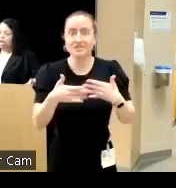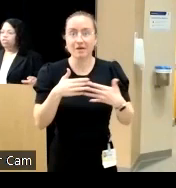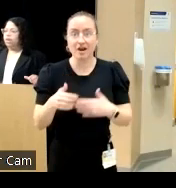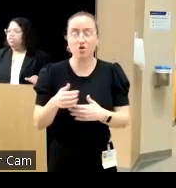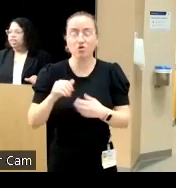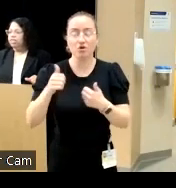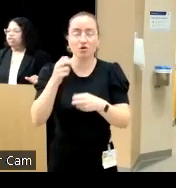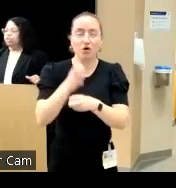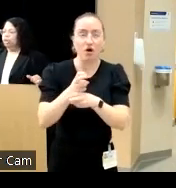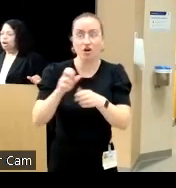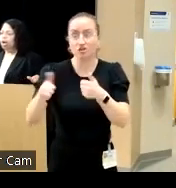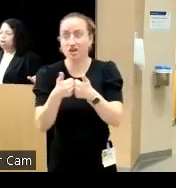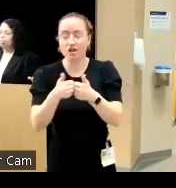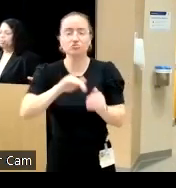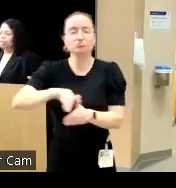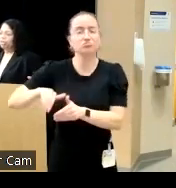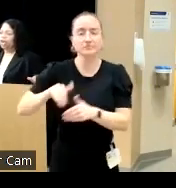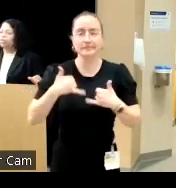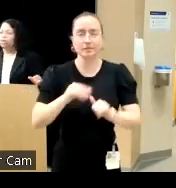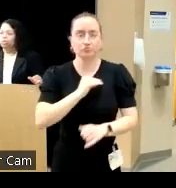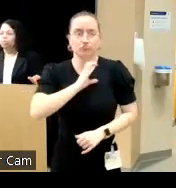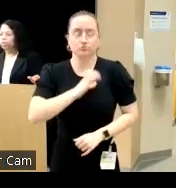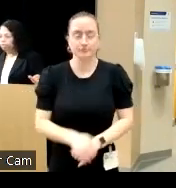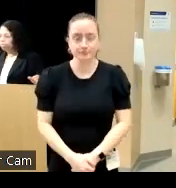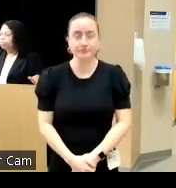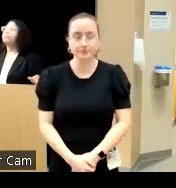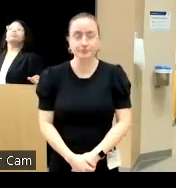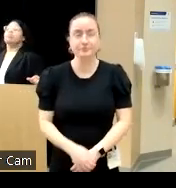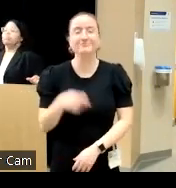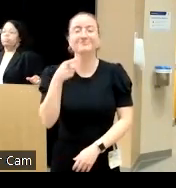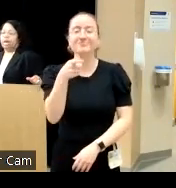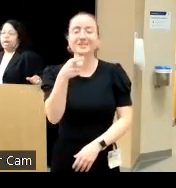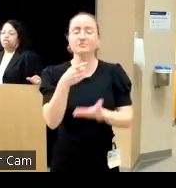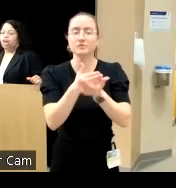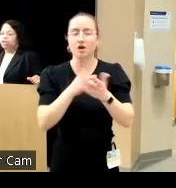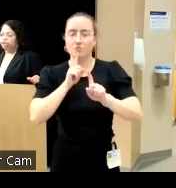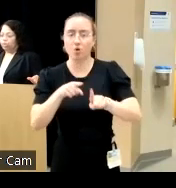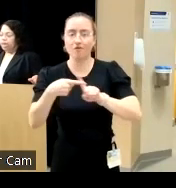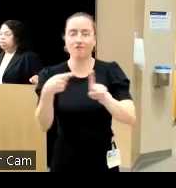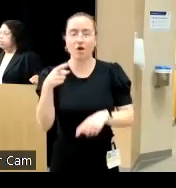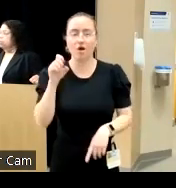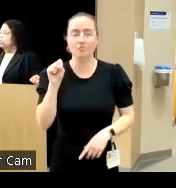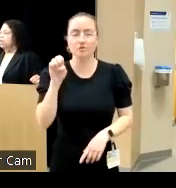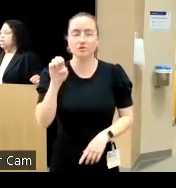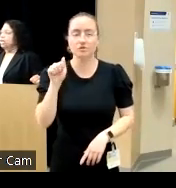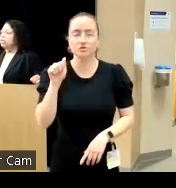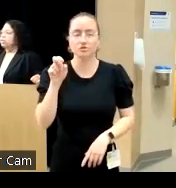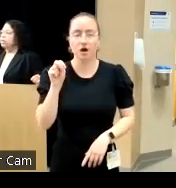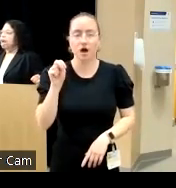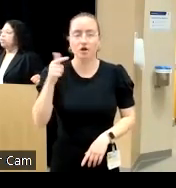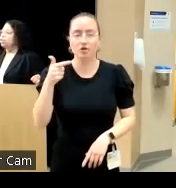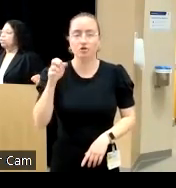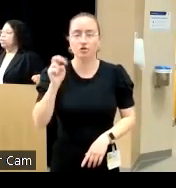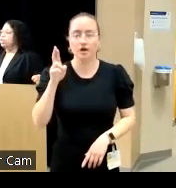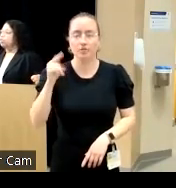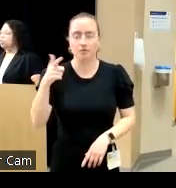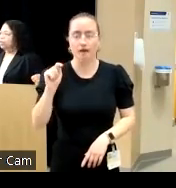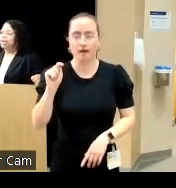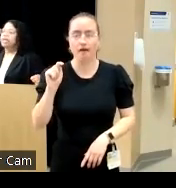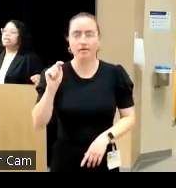so I shared this um it's a cover of a report by Sean genre who is African-American historian